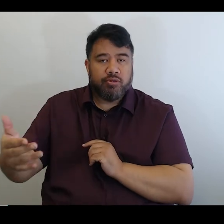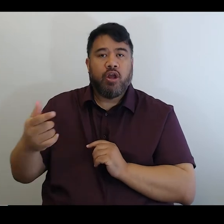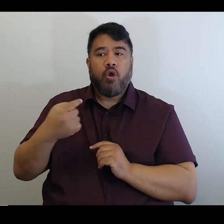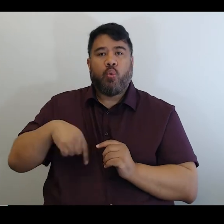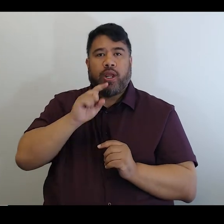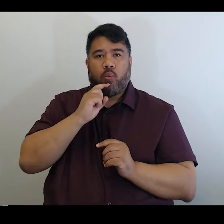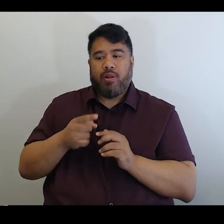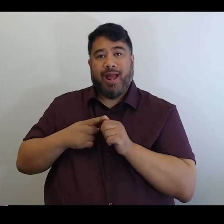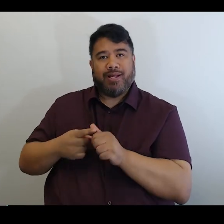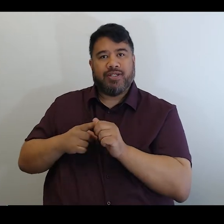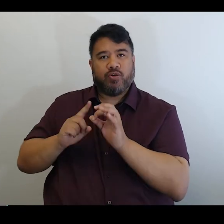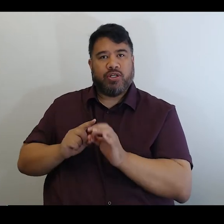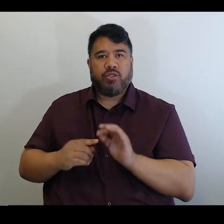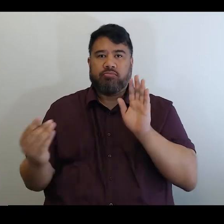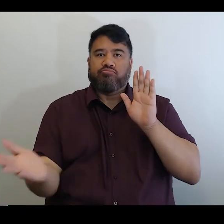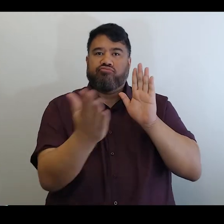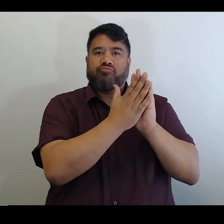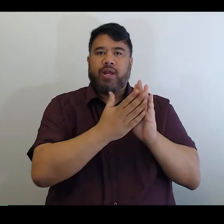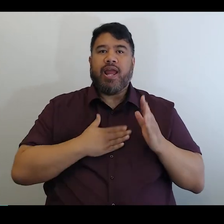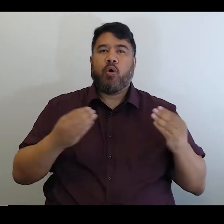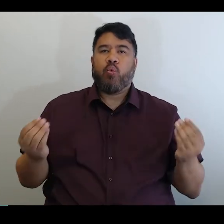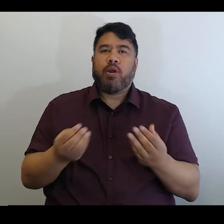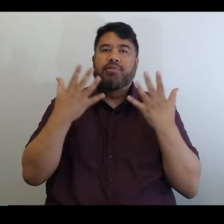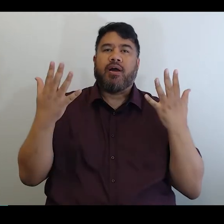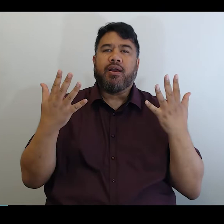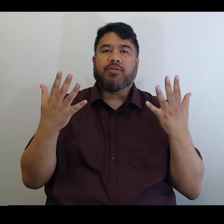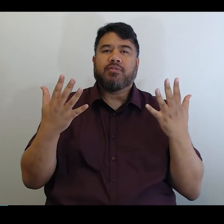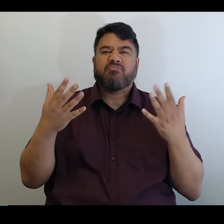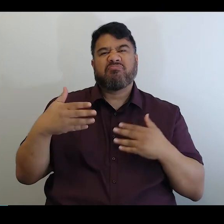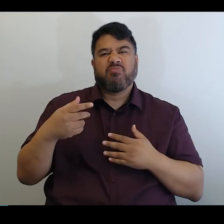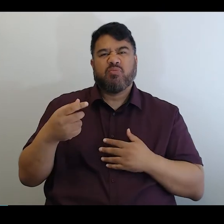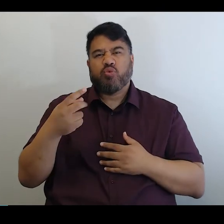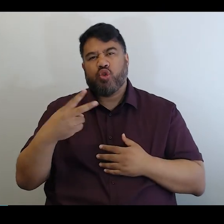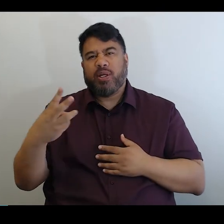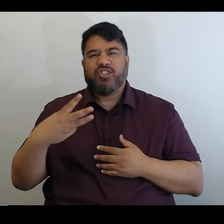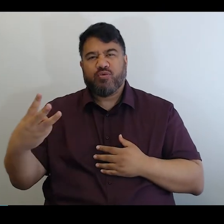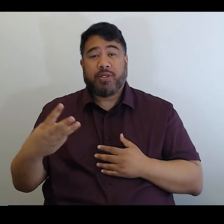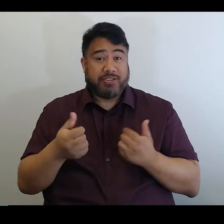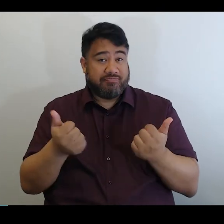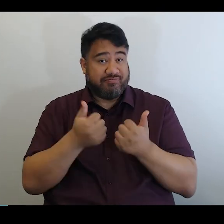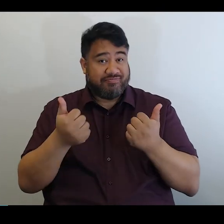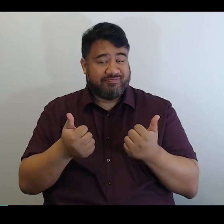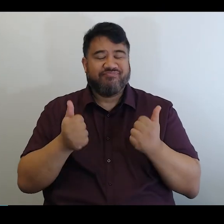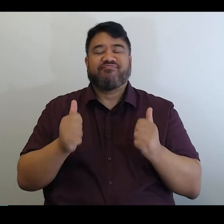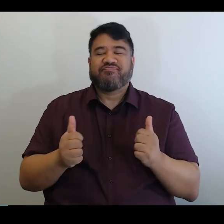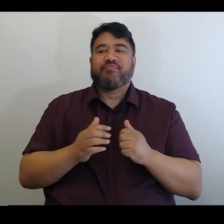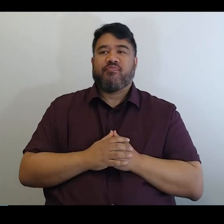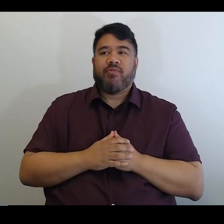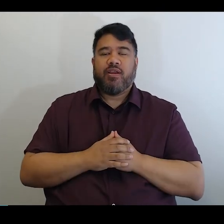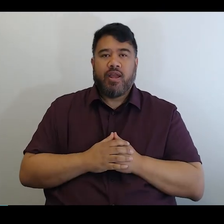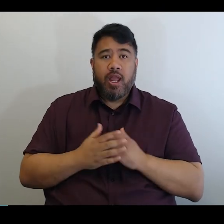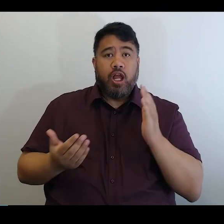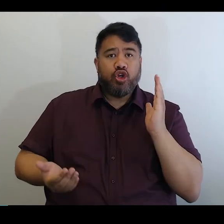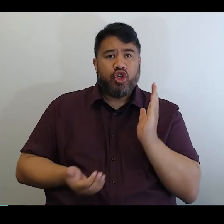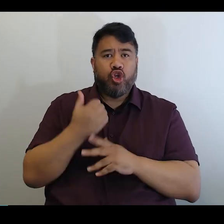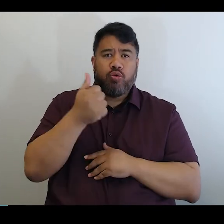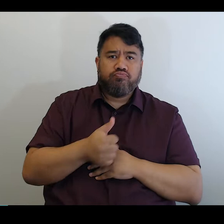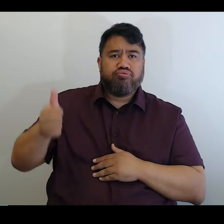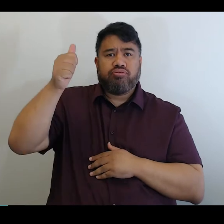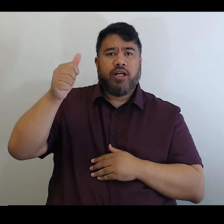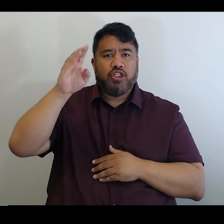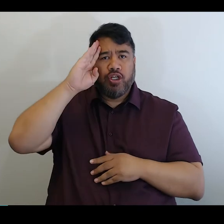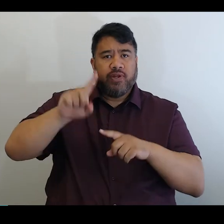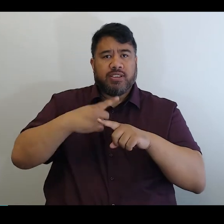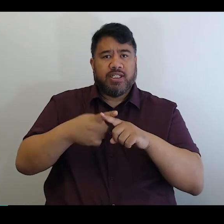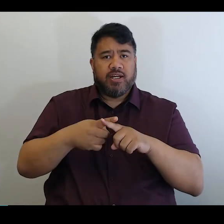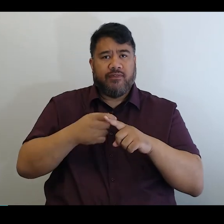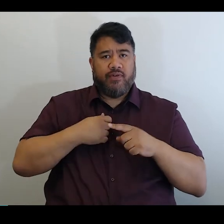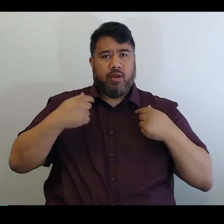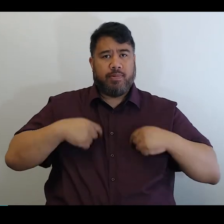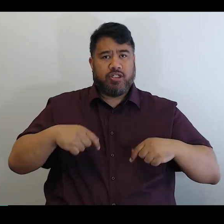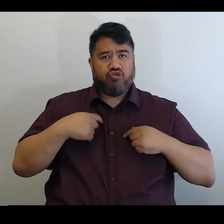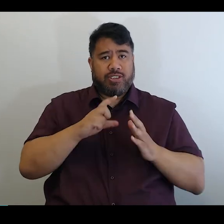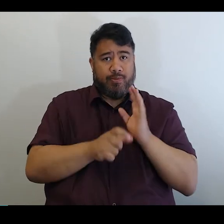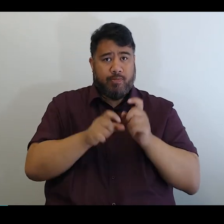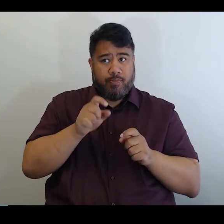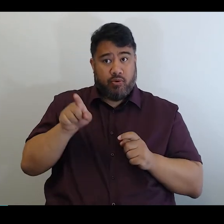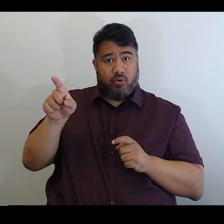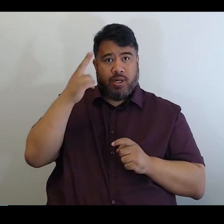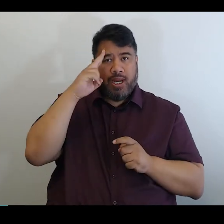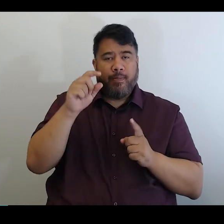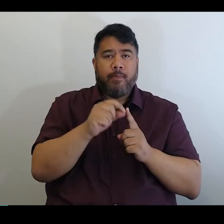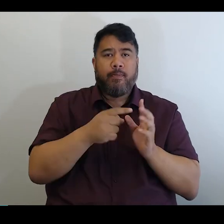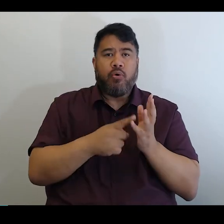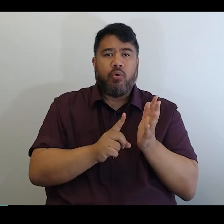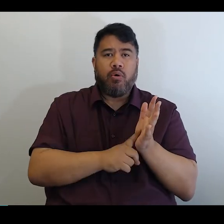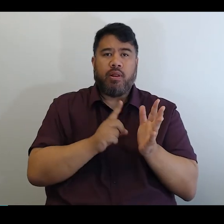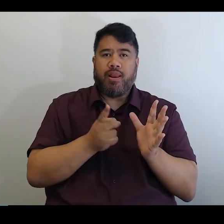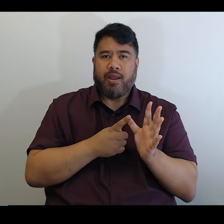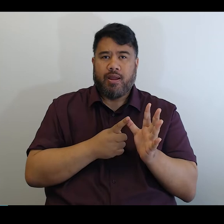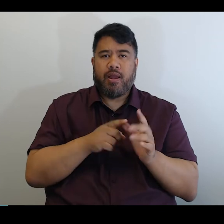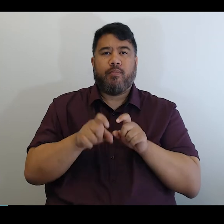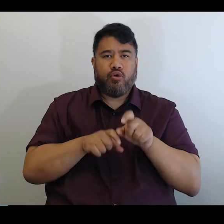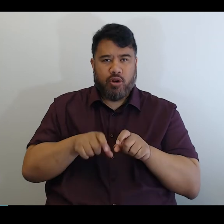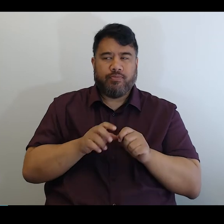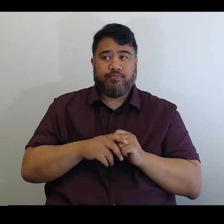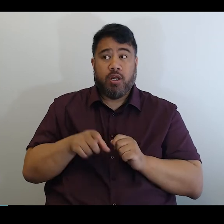We're looking forward to those questions and shortly I will introduce Paula the new Chief Executive of Whaikaha - The Ministry of Disabled People who will share her initial impressions from the brief time that she's been in the role.